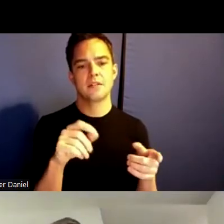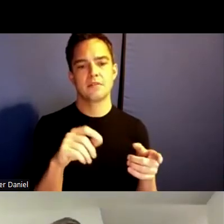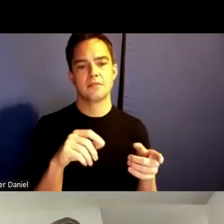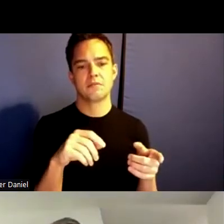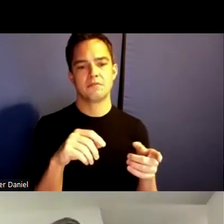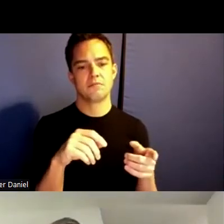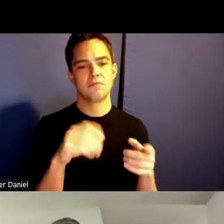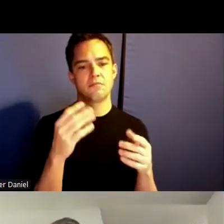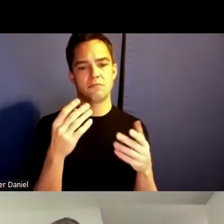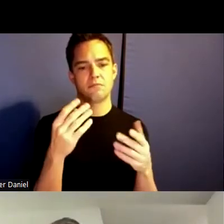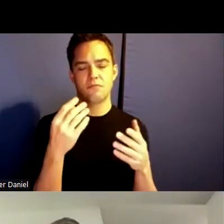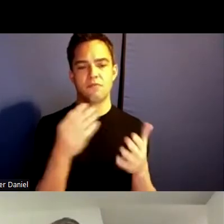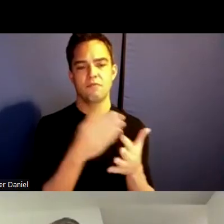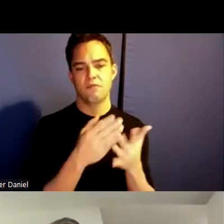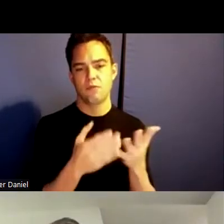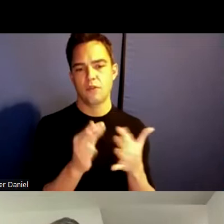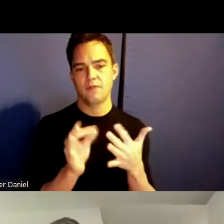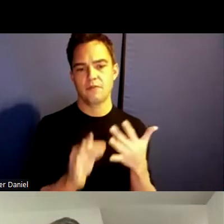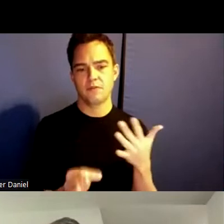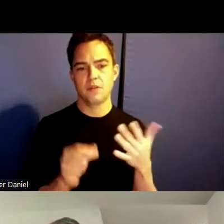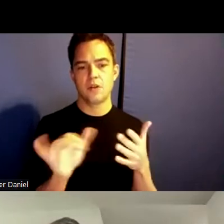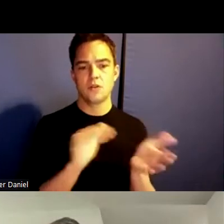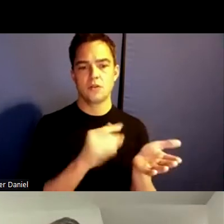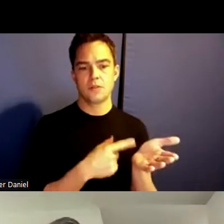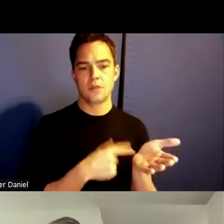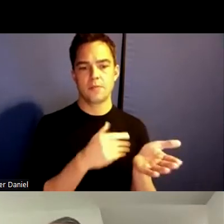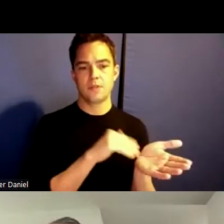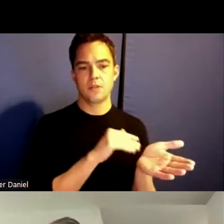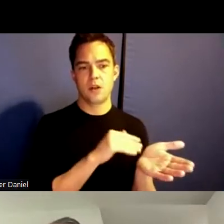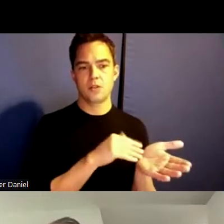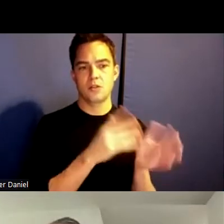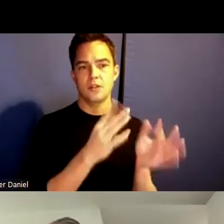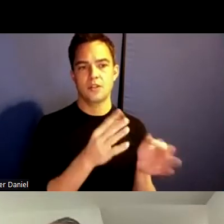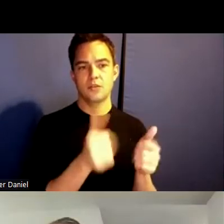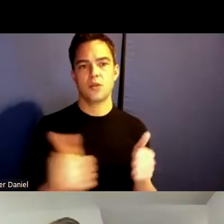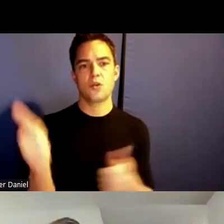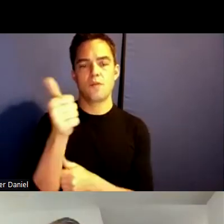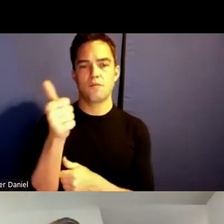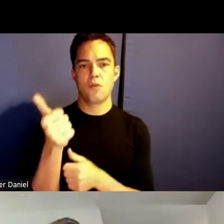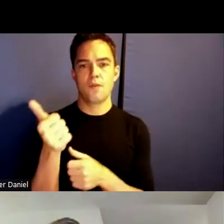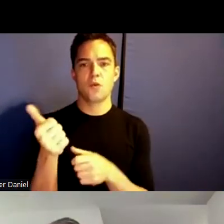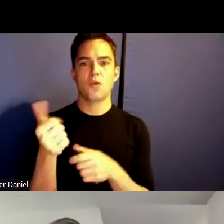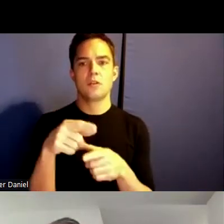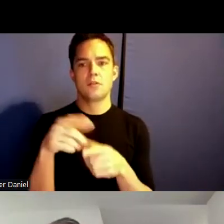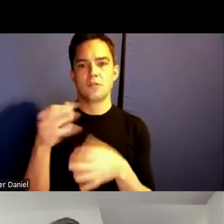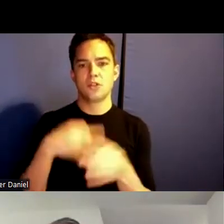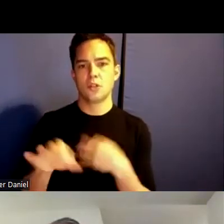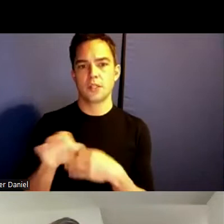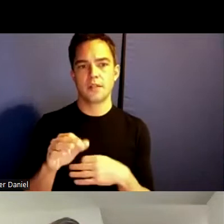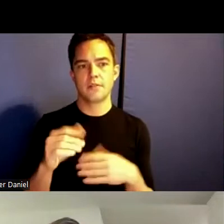hospitals sometimes overrule a patient or a surrogate decision, unilaterally and involuntarily